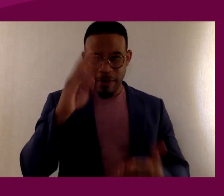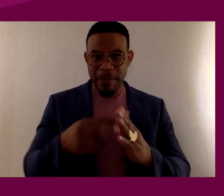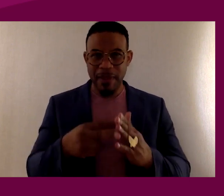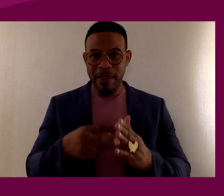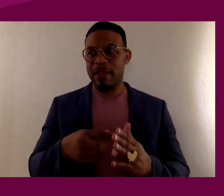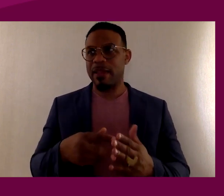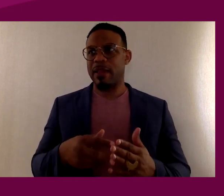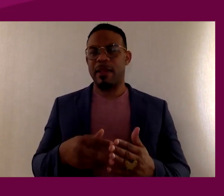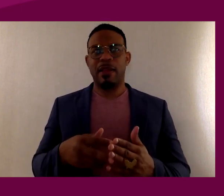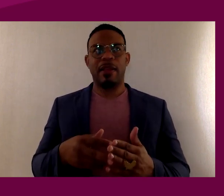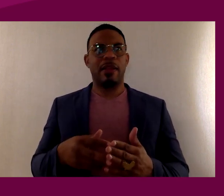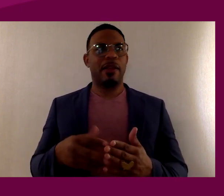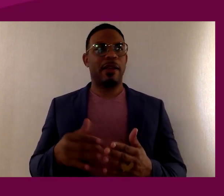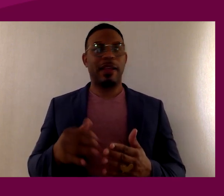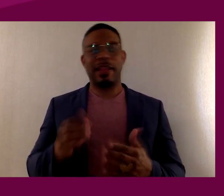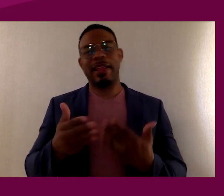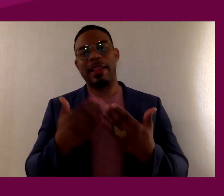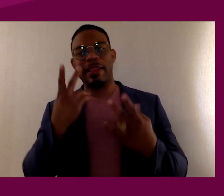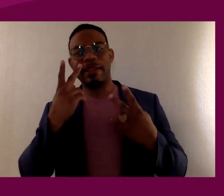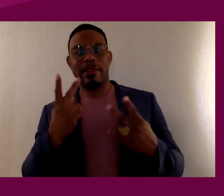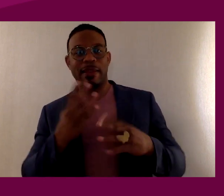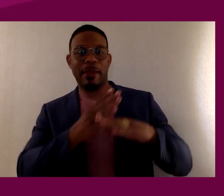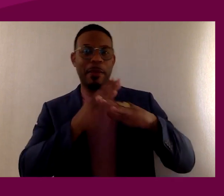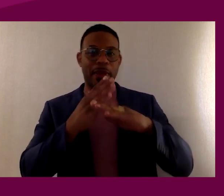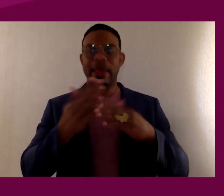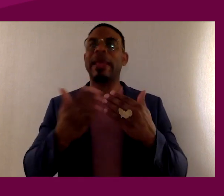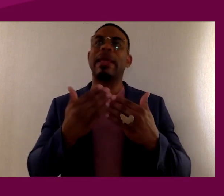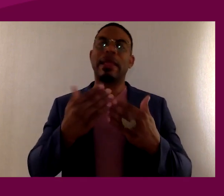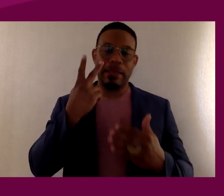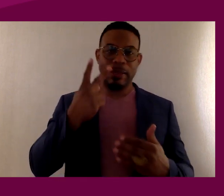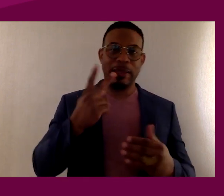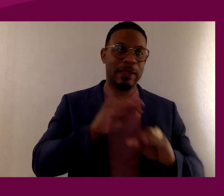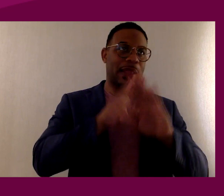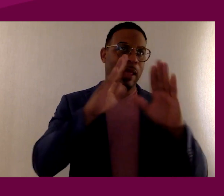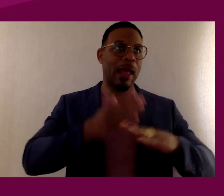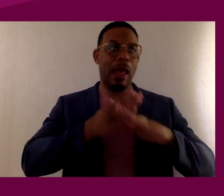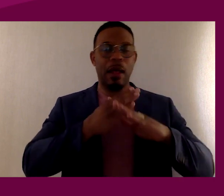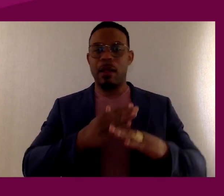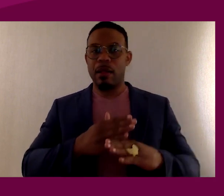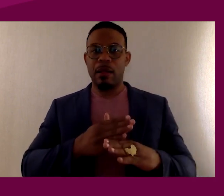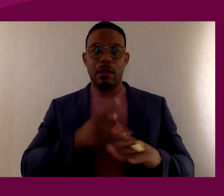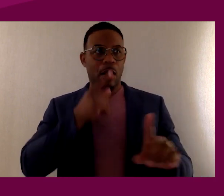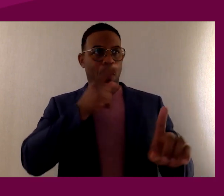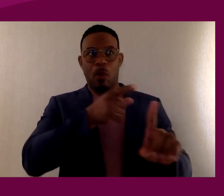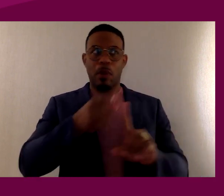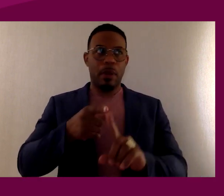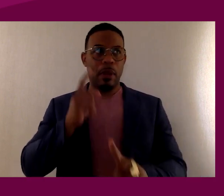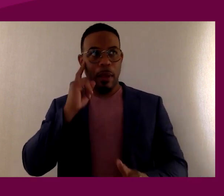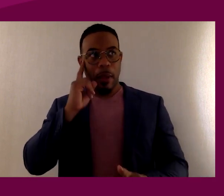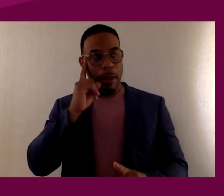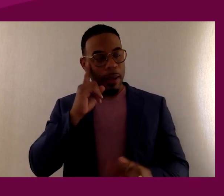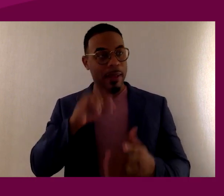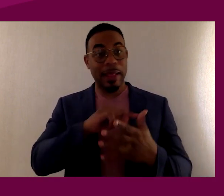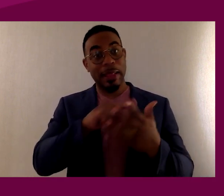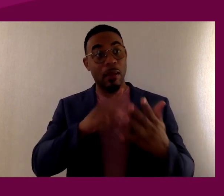your face, blatant, where it was the easy to see the barriers, easy to see the obstacles, to point